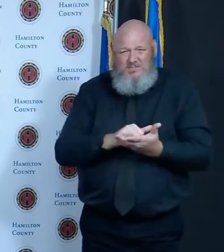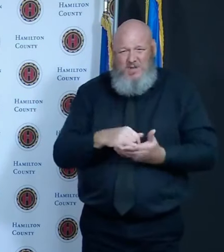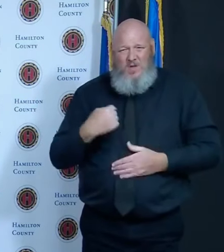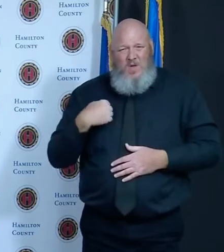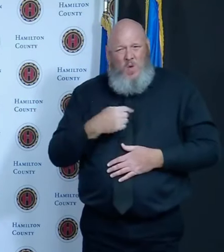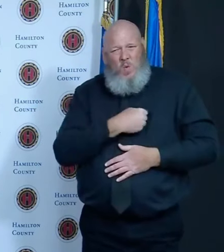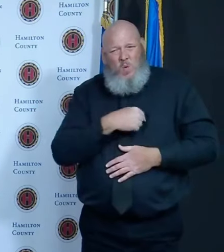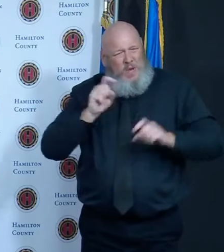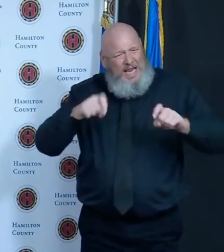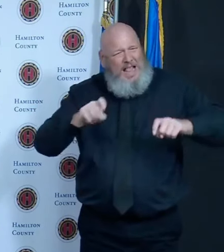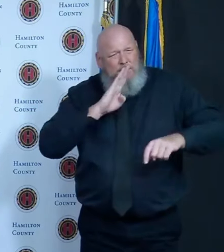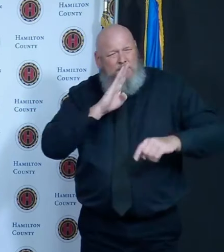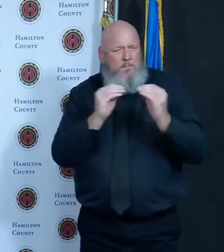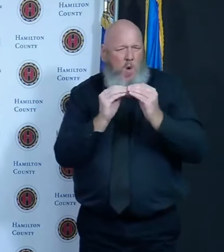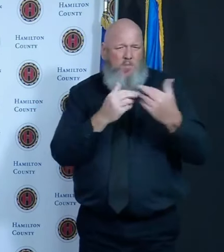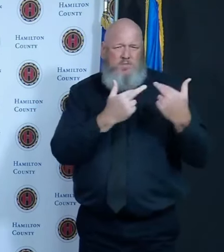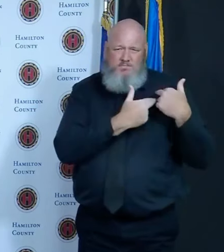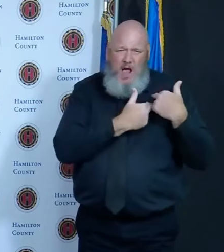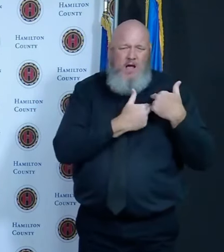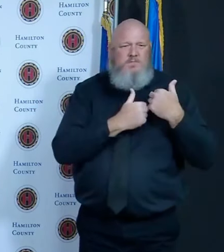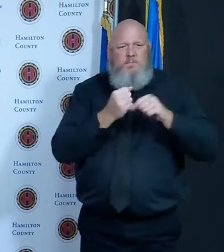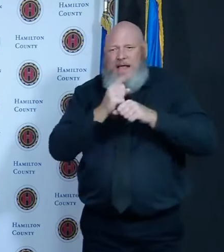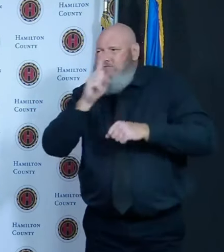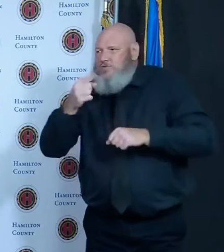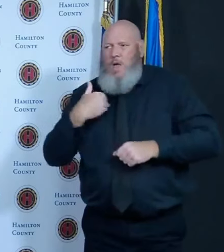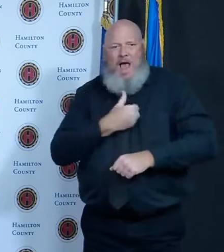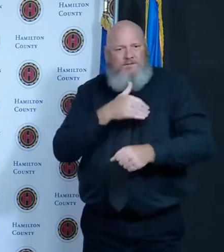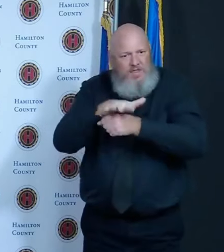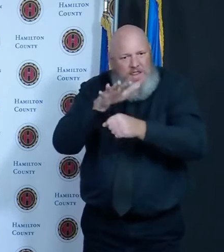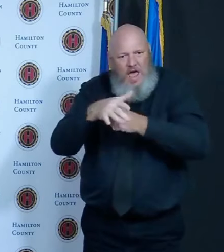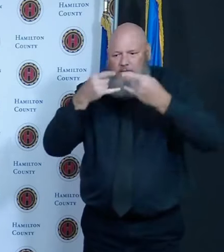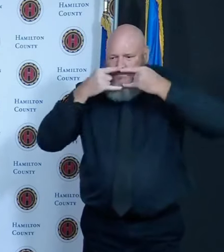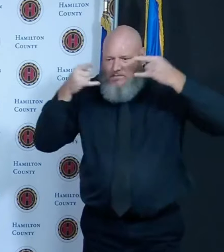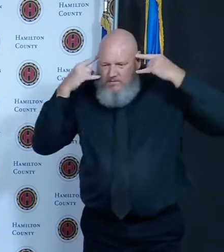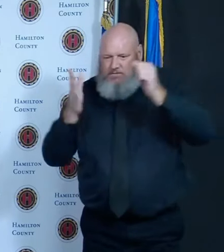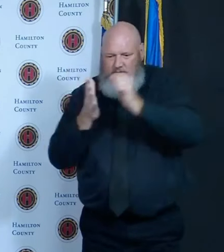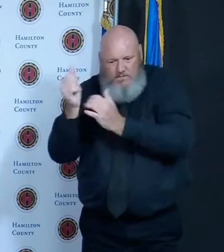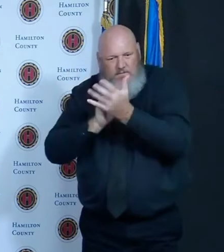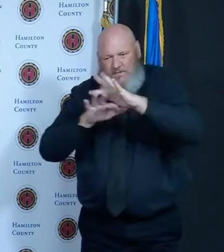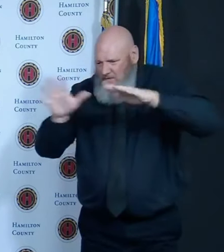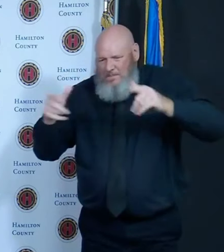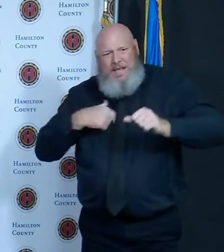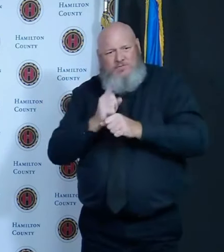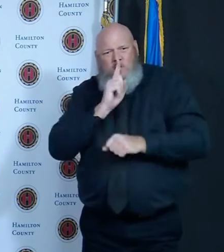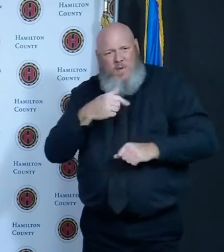going up but they are not going up at the rate that was predicted and so it's